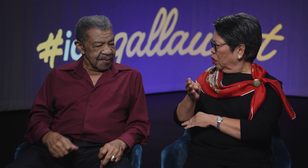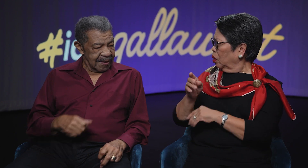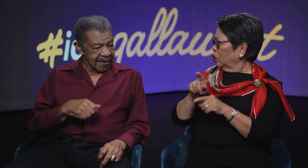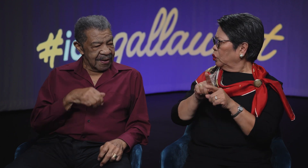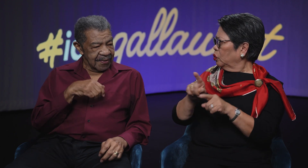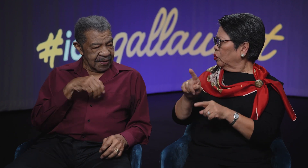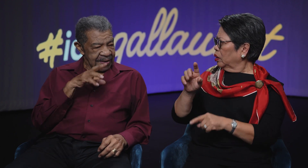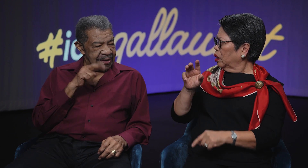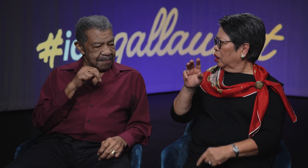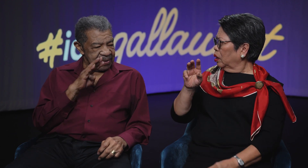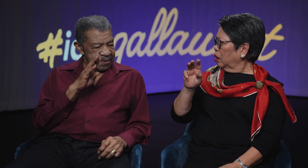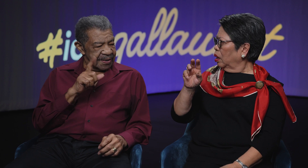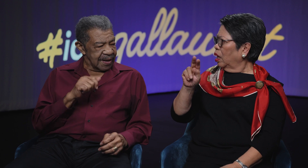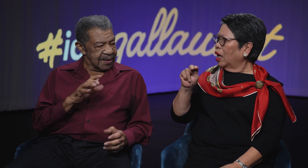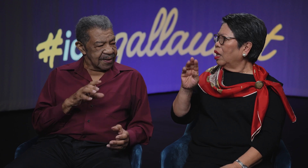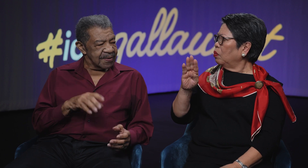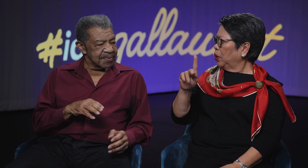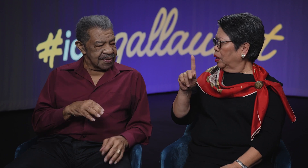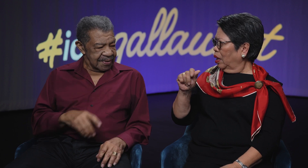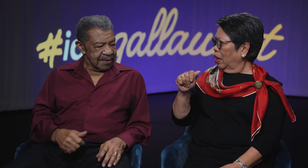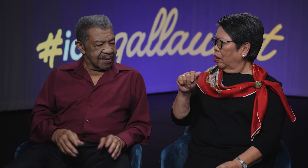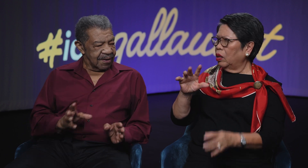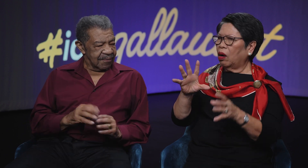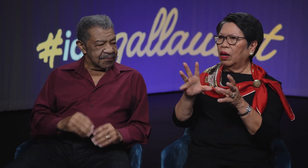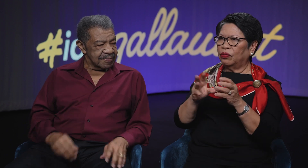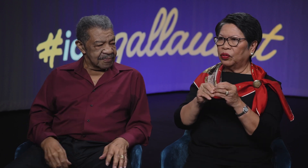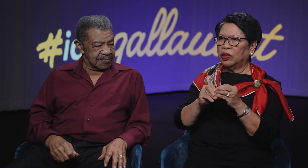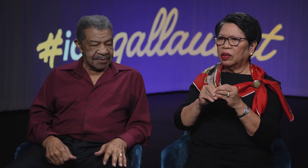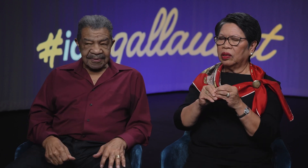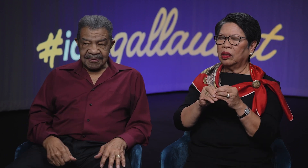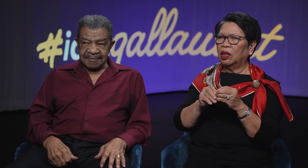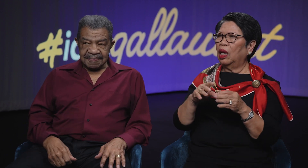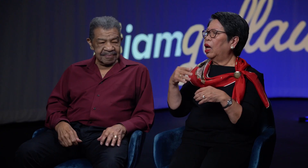...at the NBDA. …at the NBDA conference.